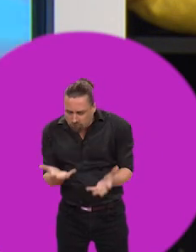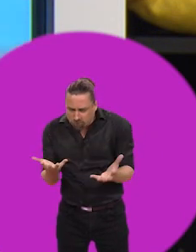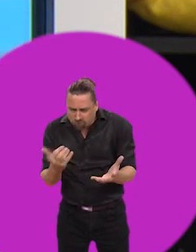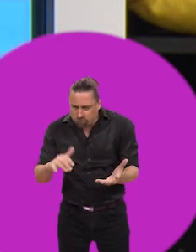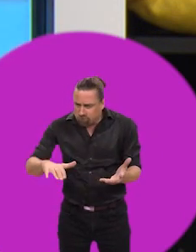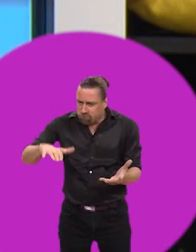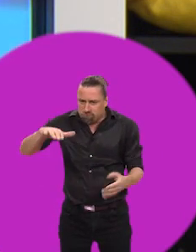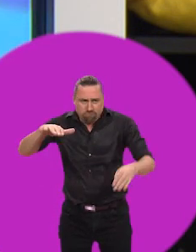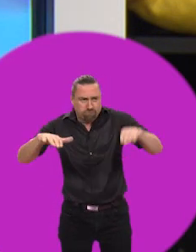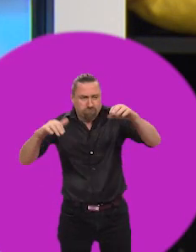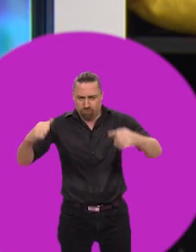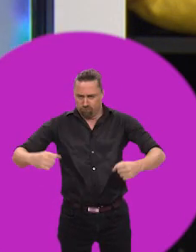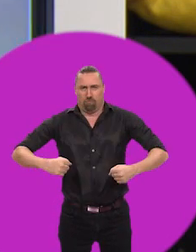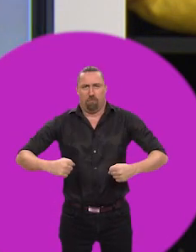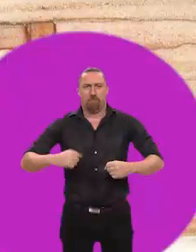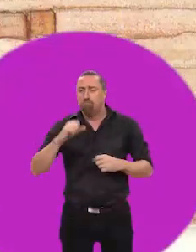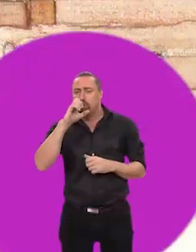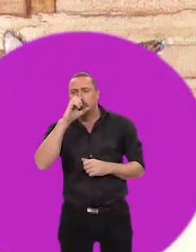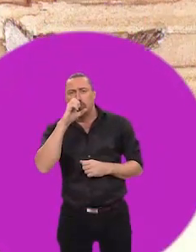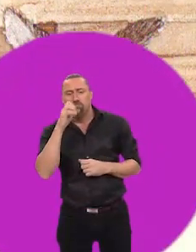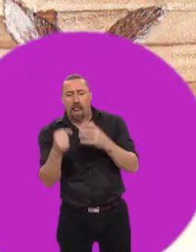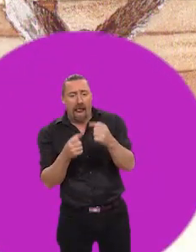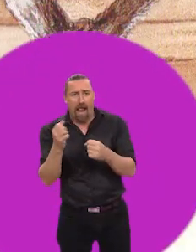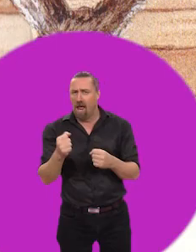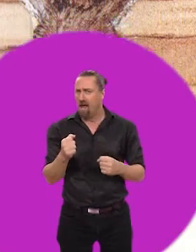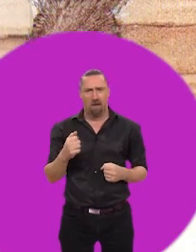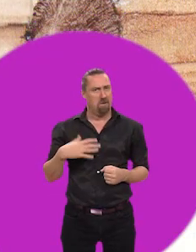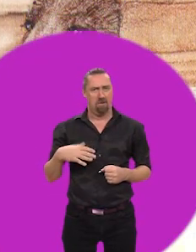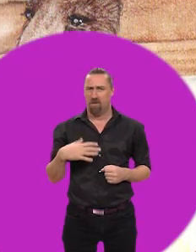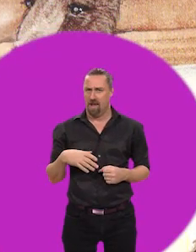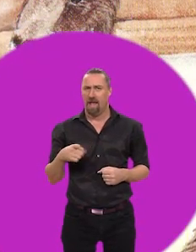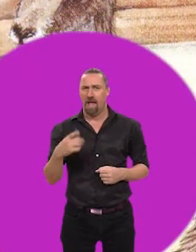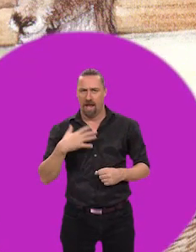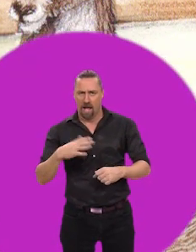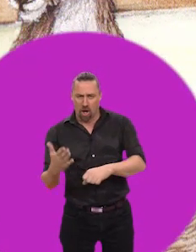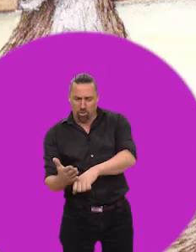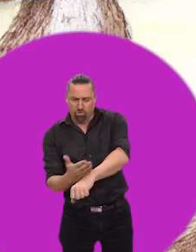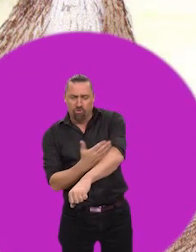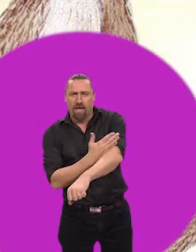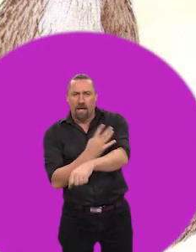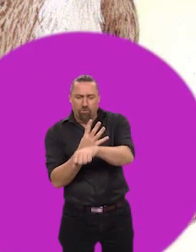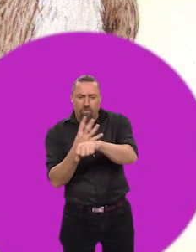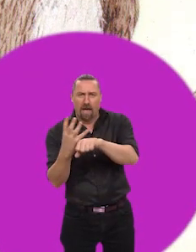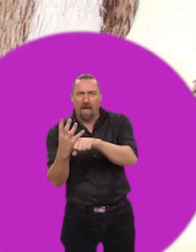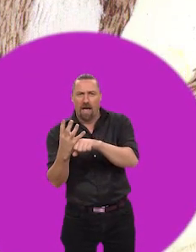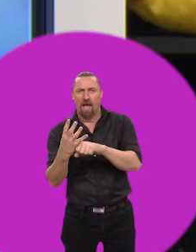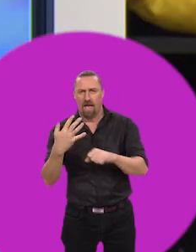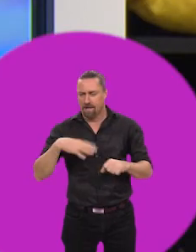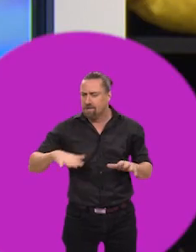They did not need their bottles anymore. They needed did lots of fresh green grass, and much more space.